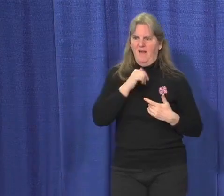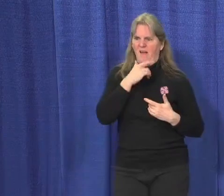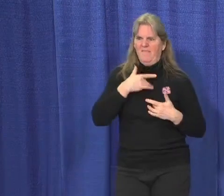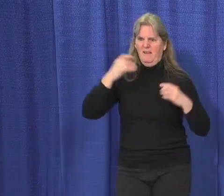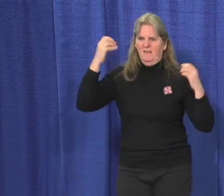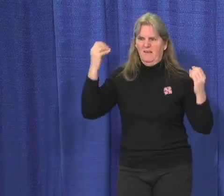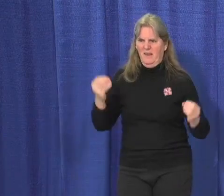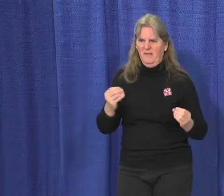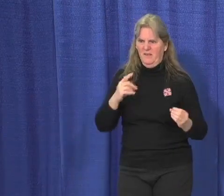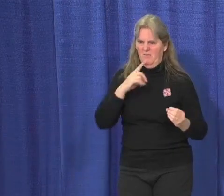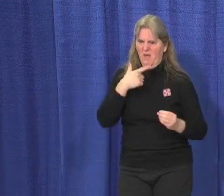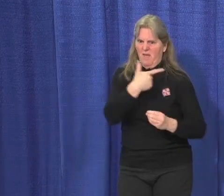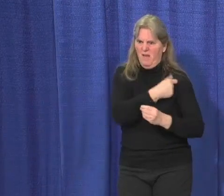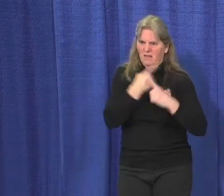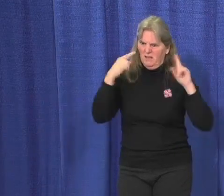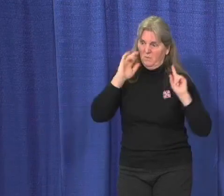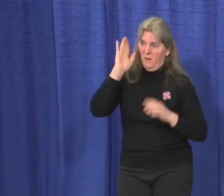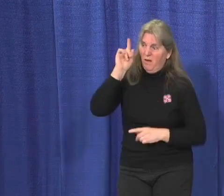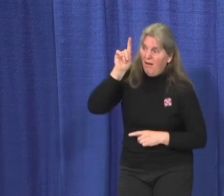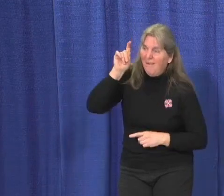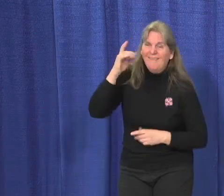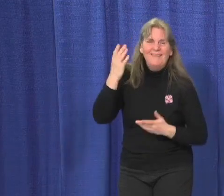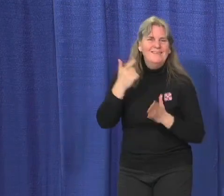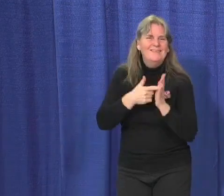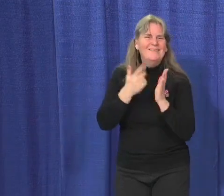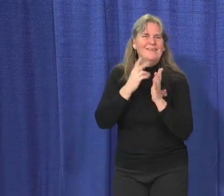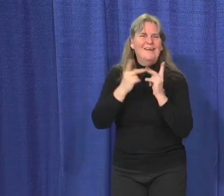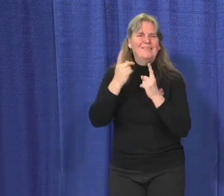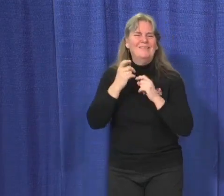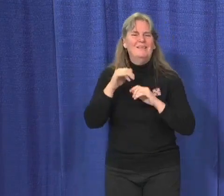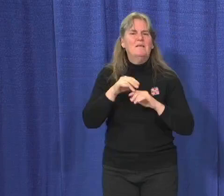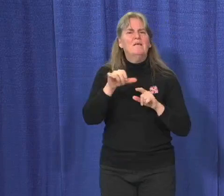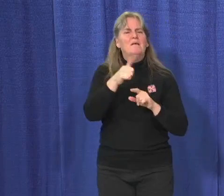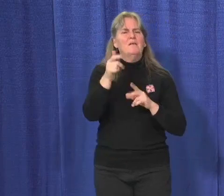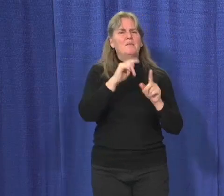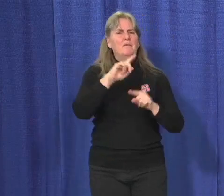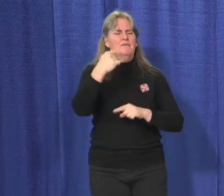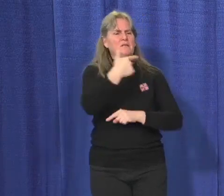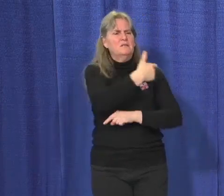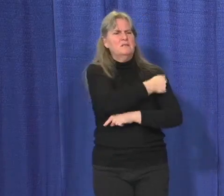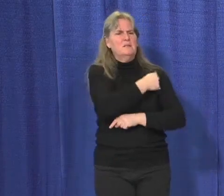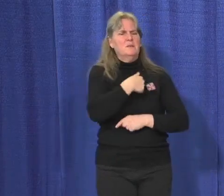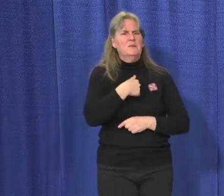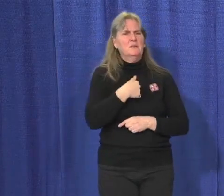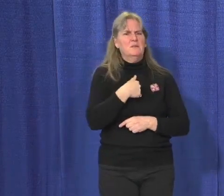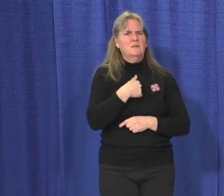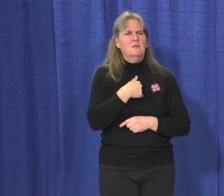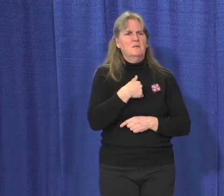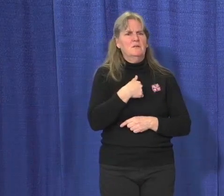they aren't responding to the vaccine because they felt nothing and even people with